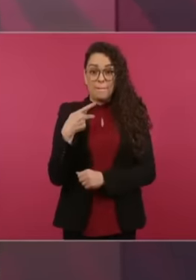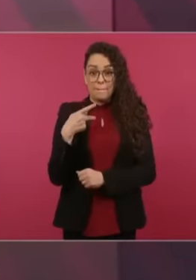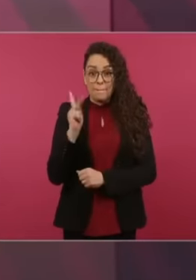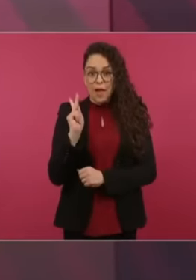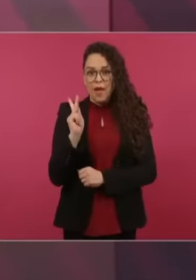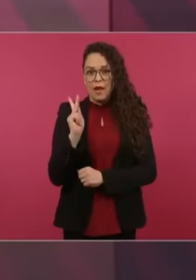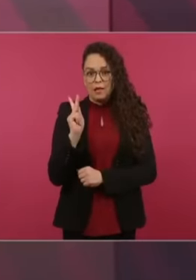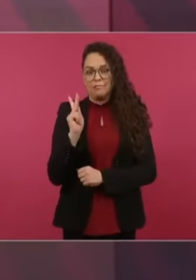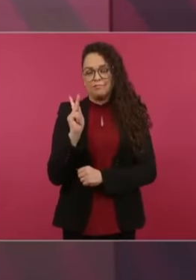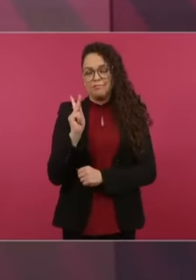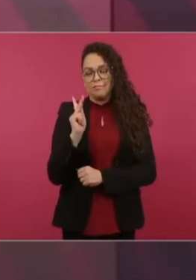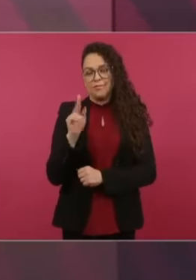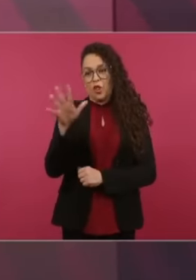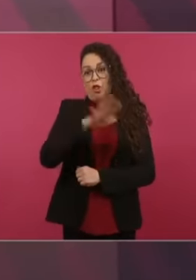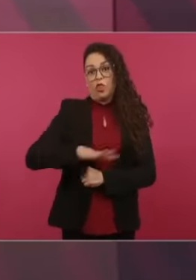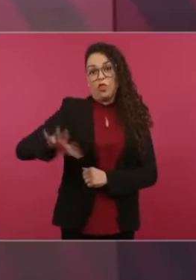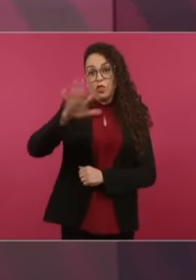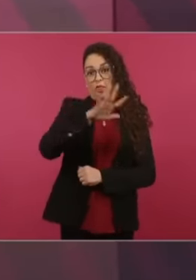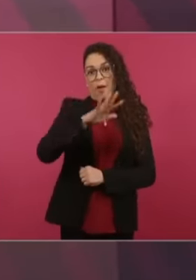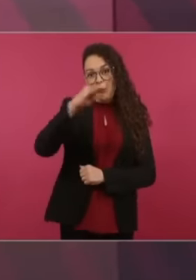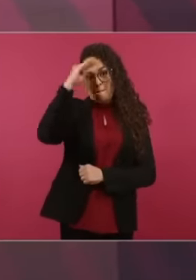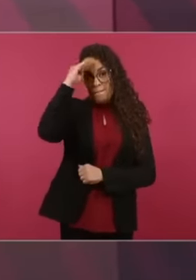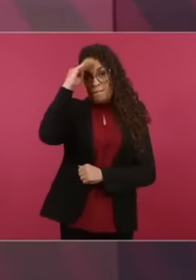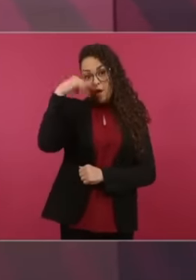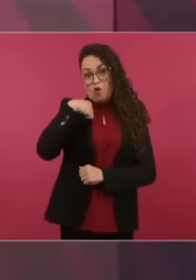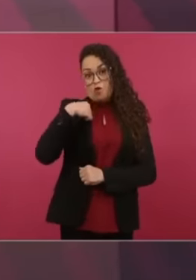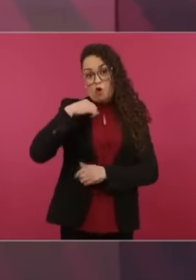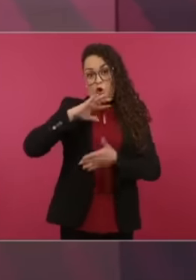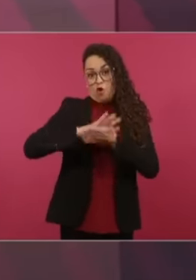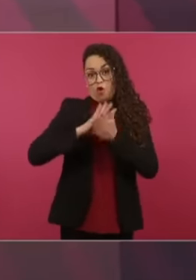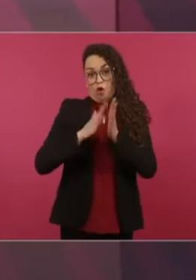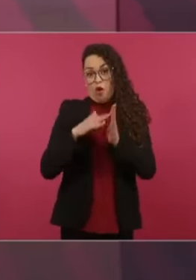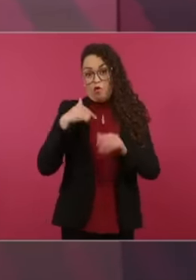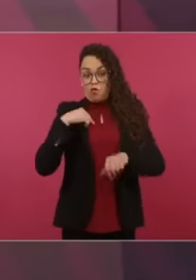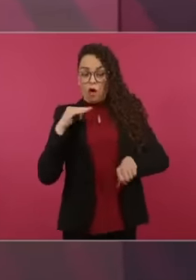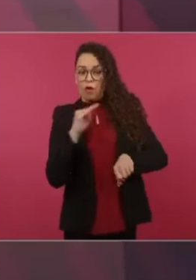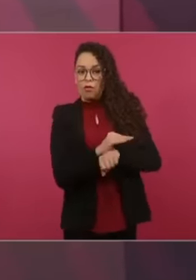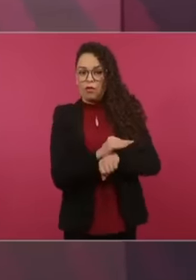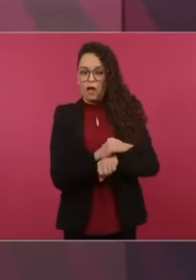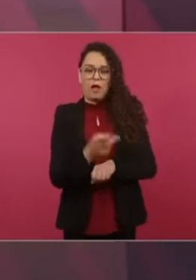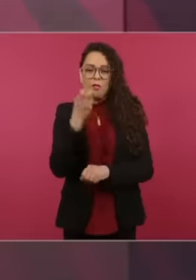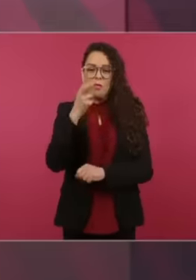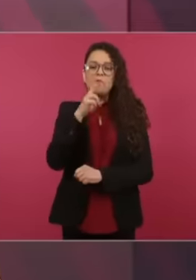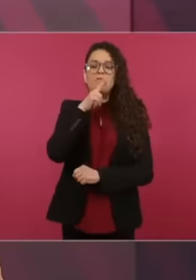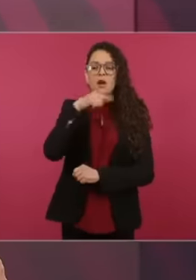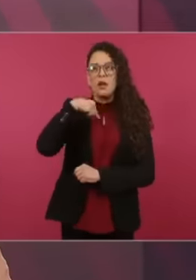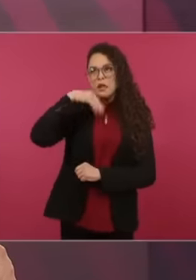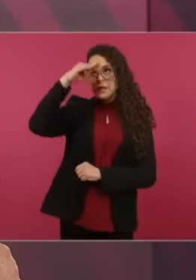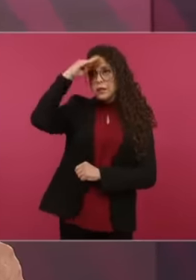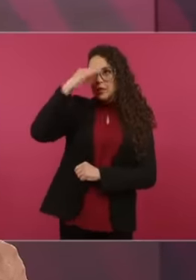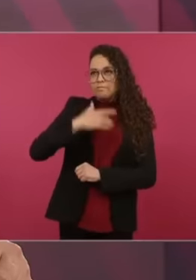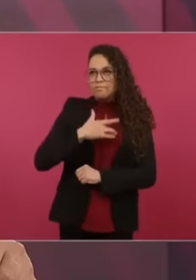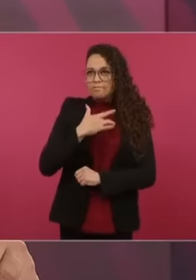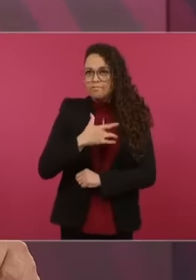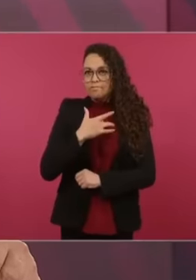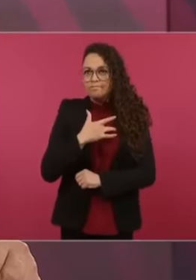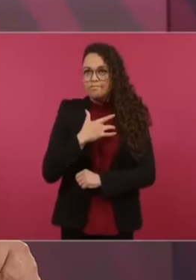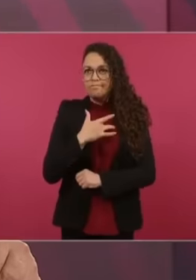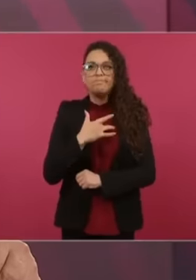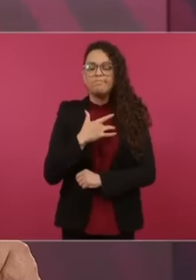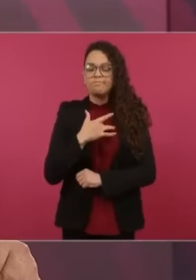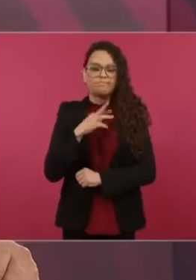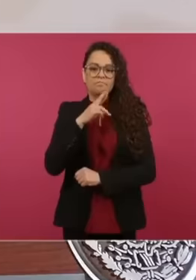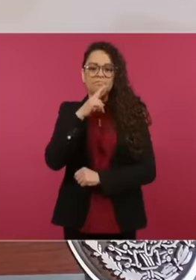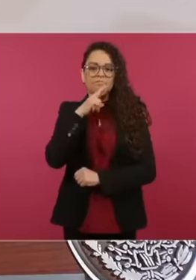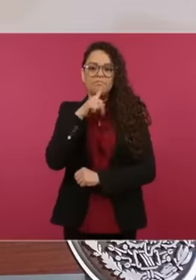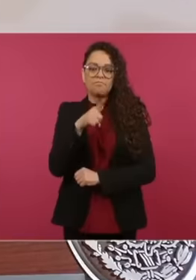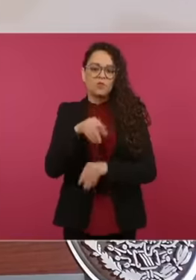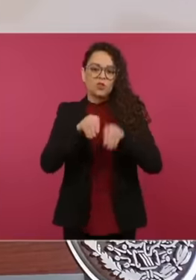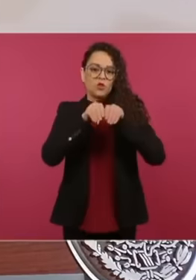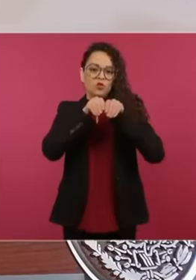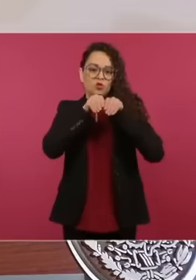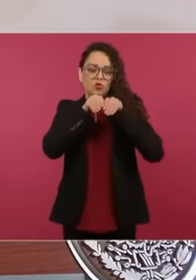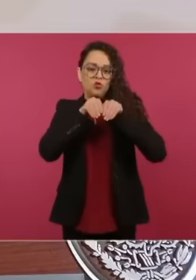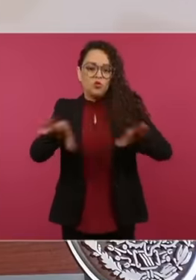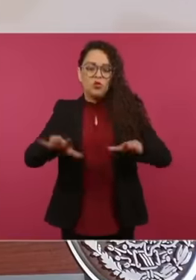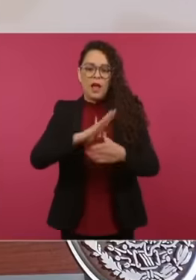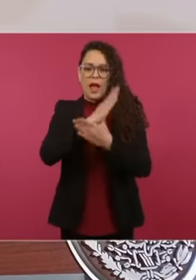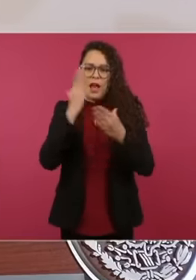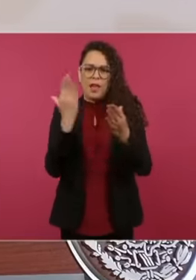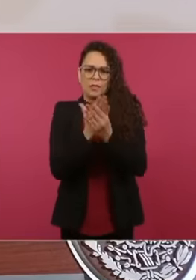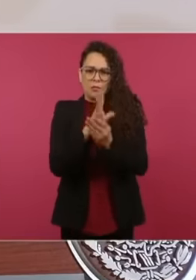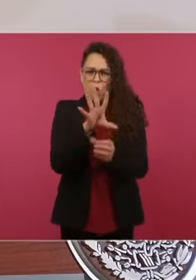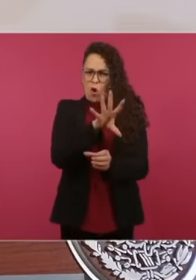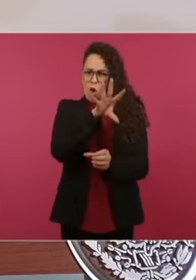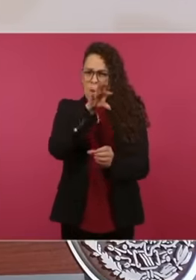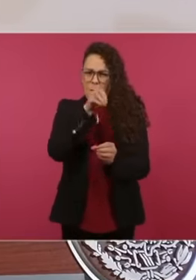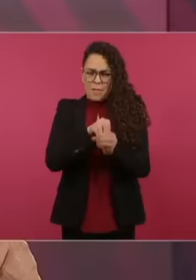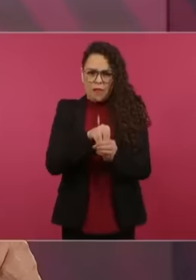I made the decision to make the complete file known and that